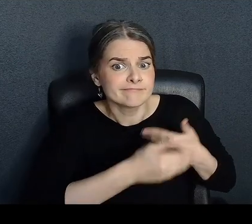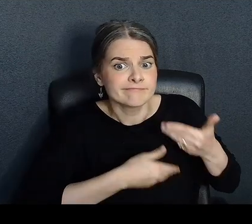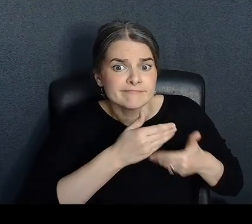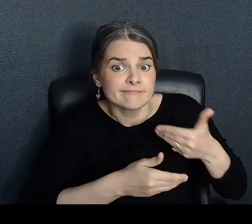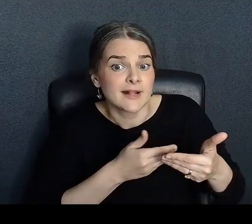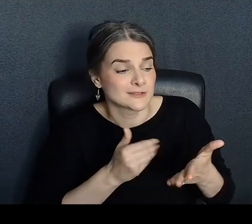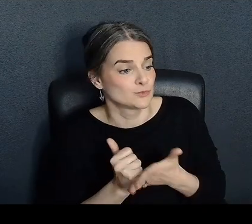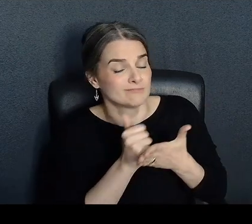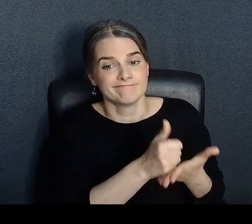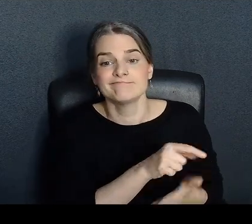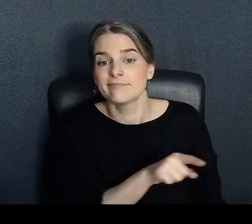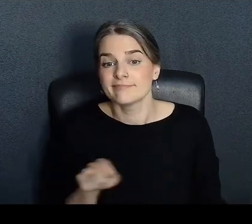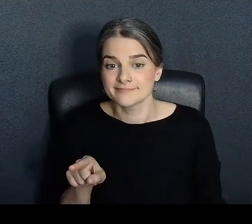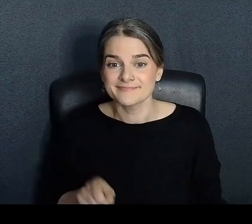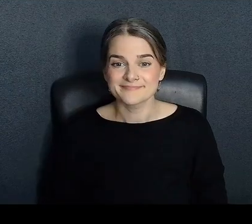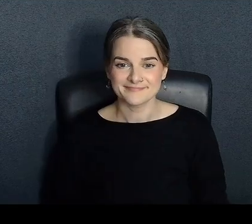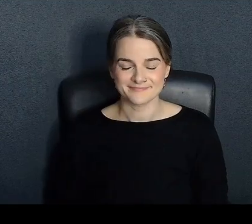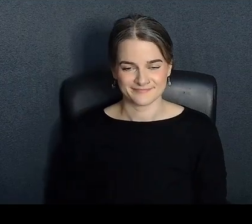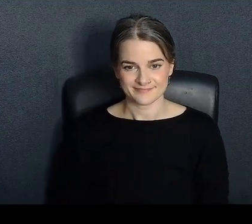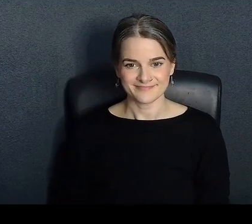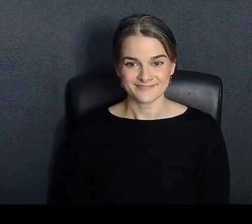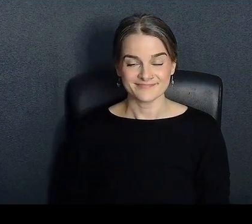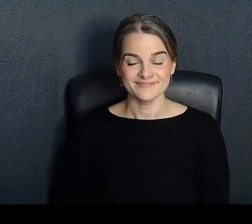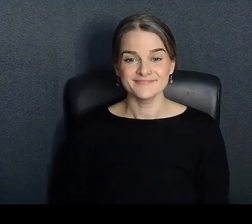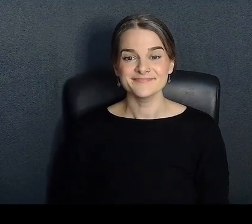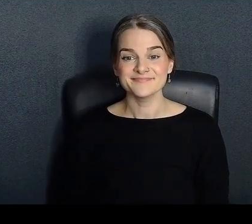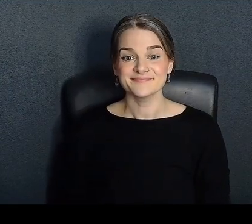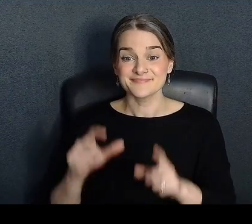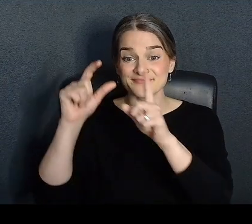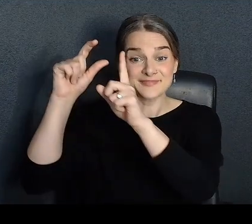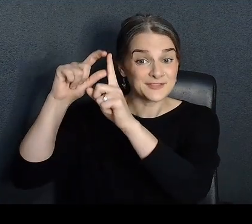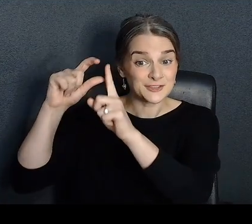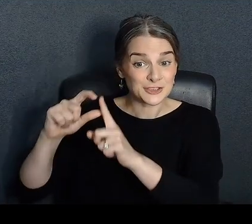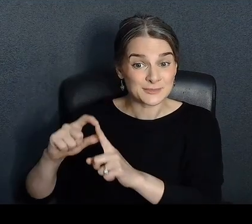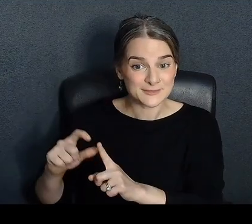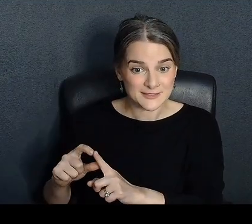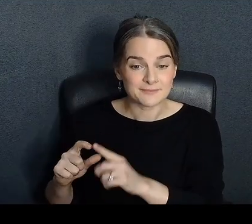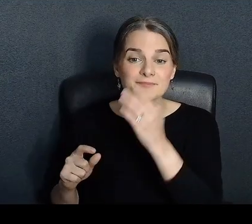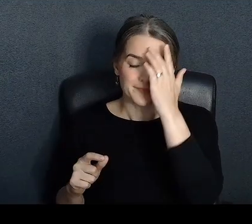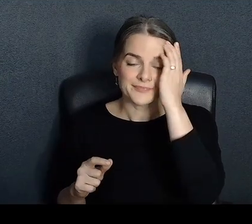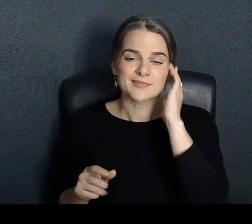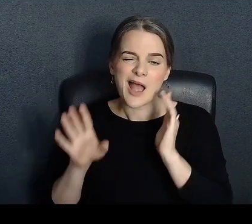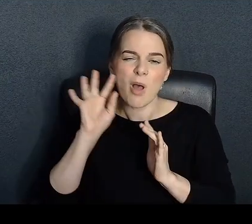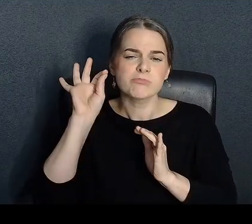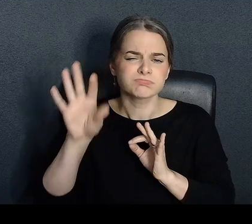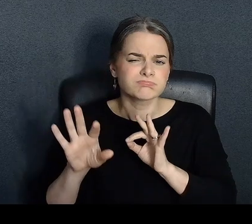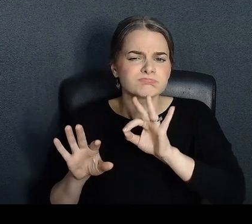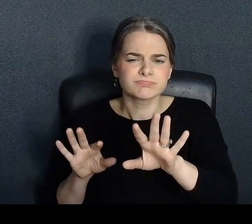Some terms. These terms are going to be mentioned.